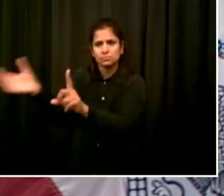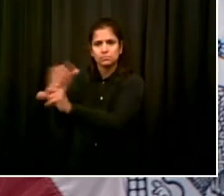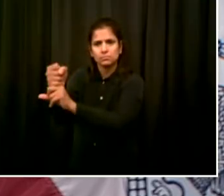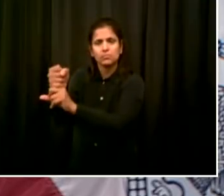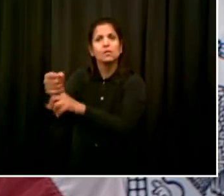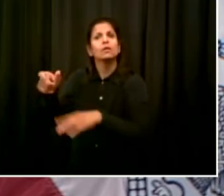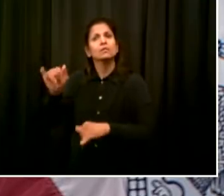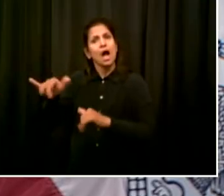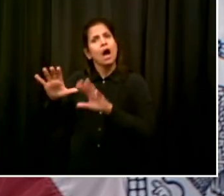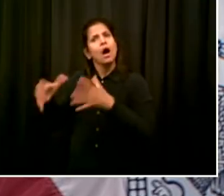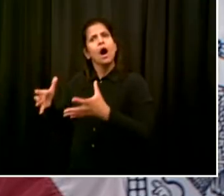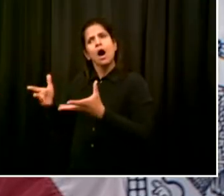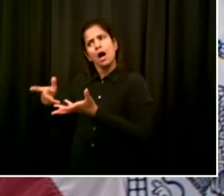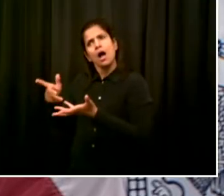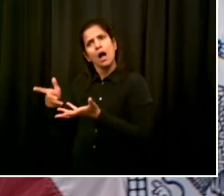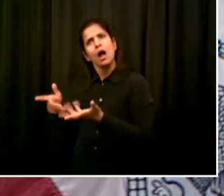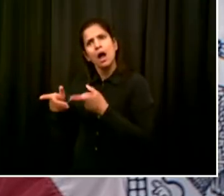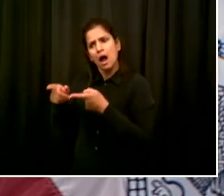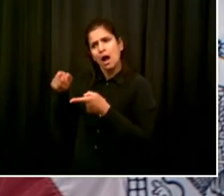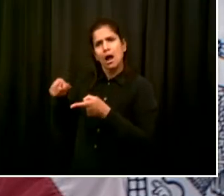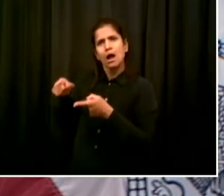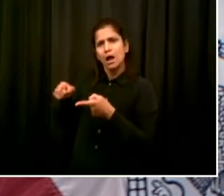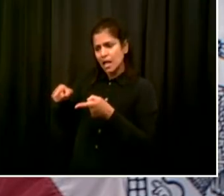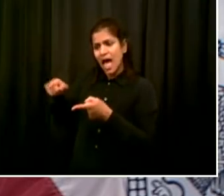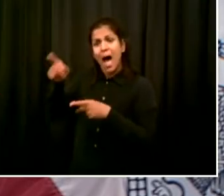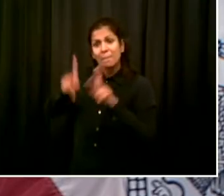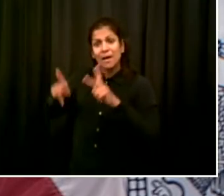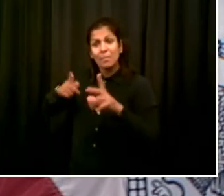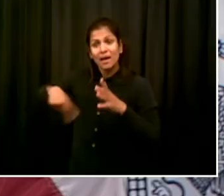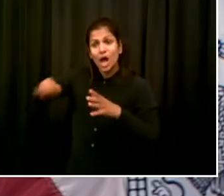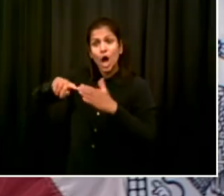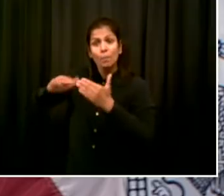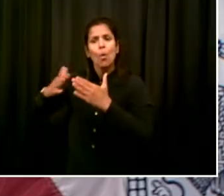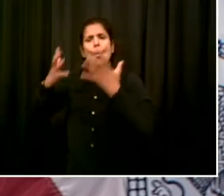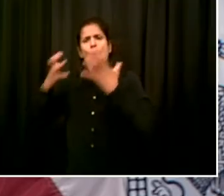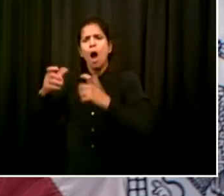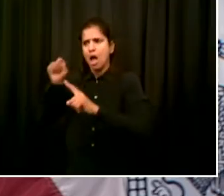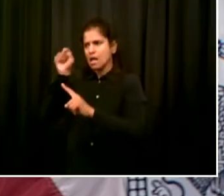VICTIMIZED BY VERY FEW INDIVIDUALS WHO ARE CREATING HARM BY EVERYONE